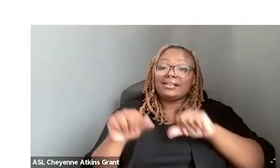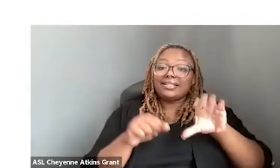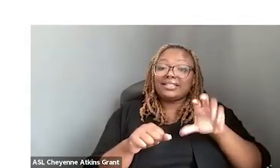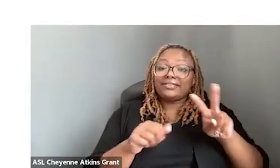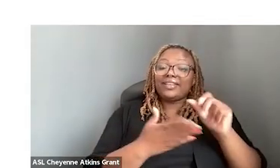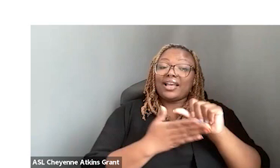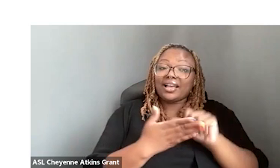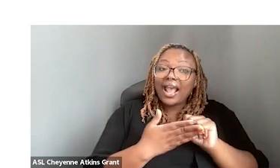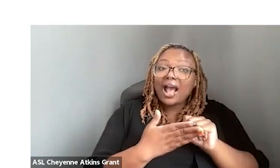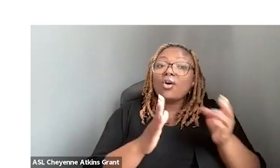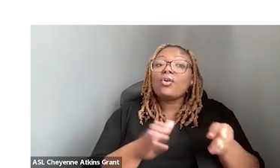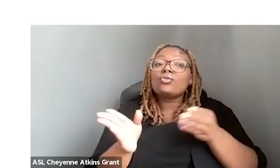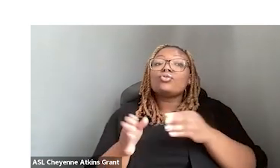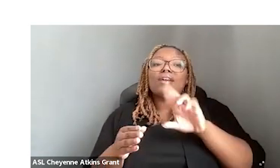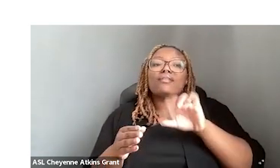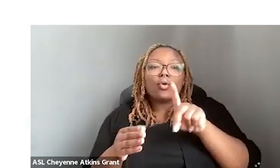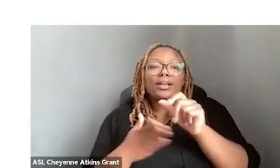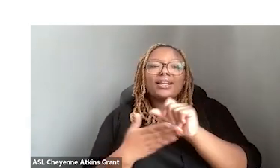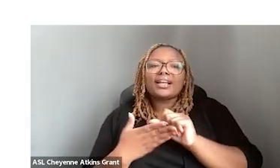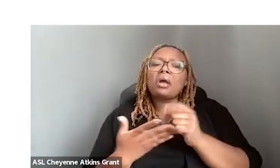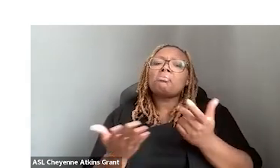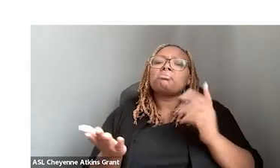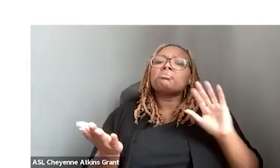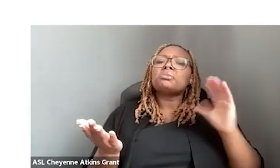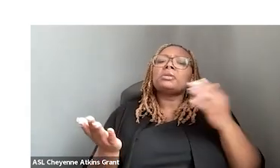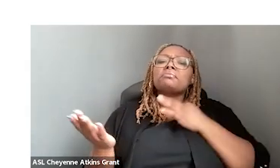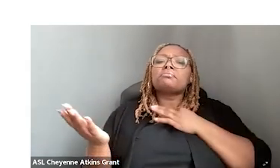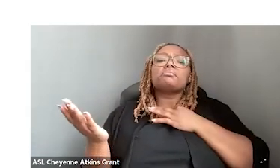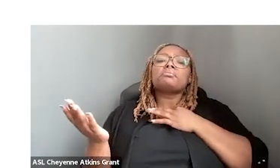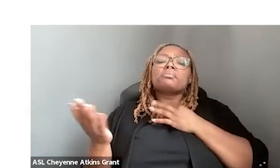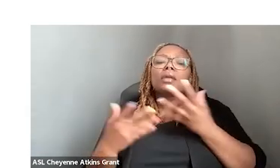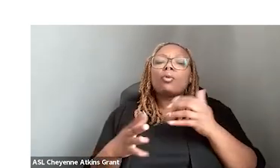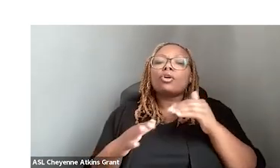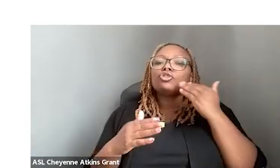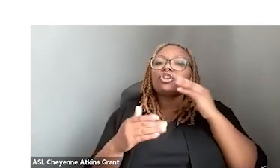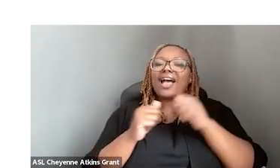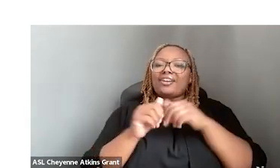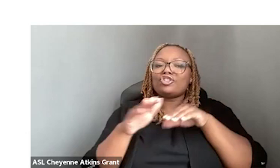This sounds pretty intriguing. You want to know how to access this greatness that ORCID kind of provides you.